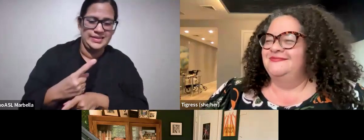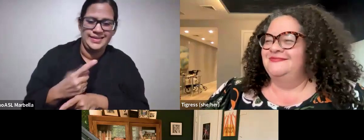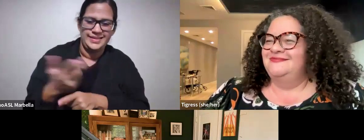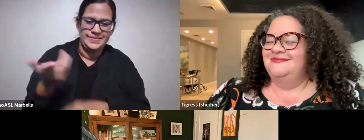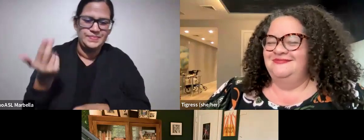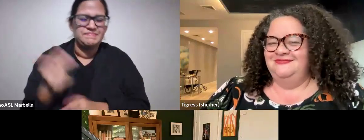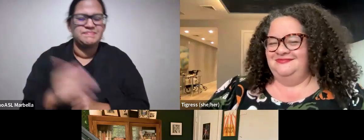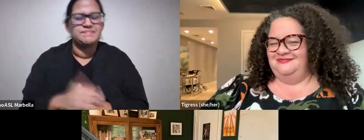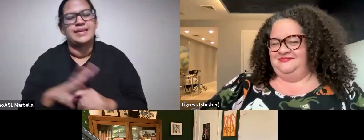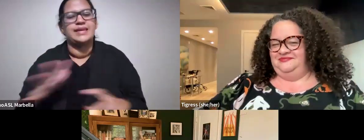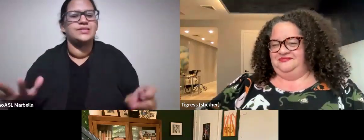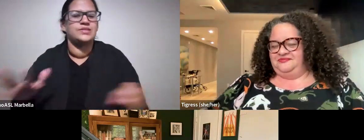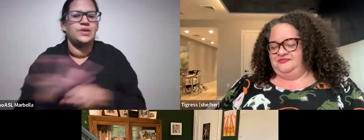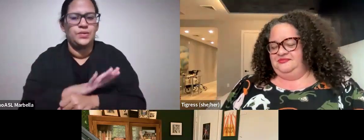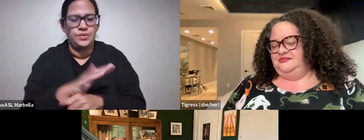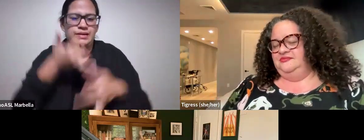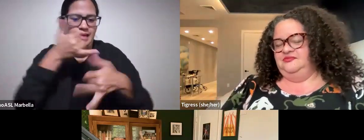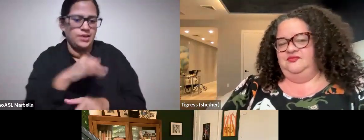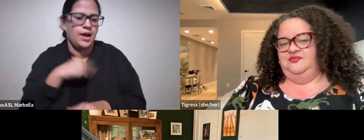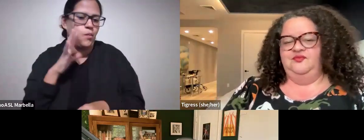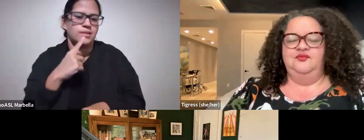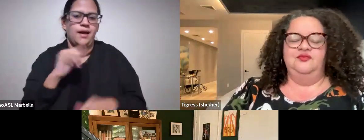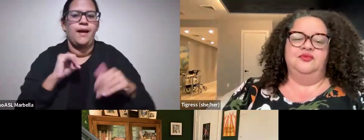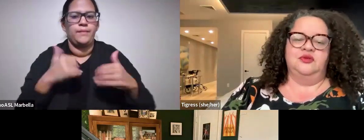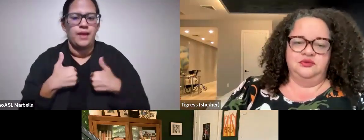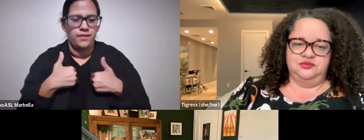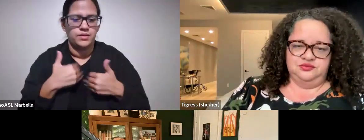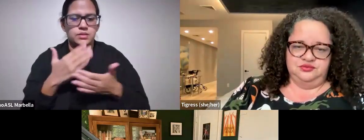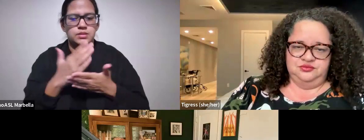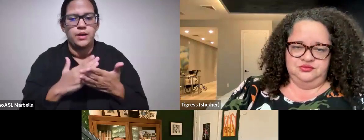In total candor, I will say I have been having more and more days lately where I'm like,